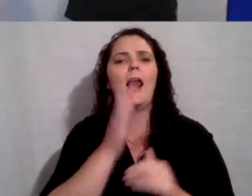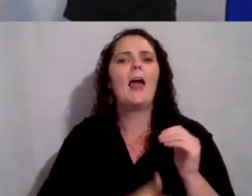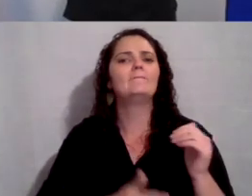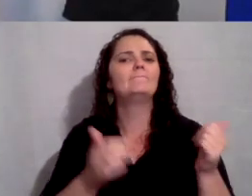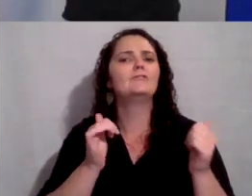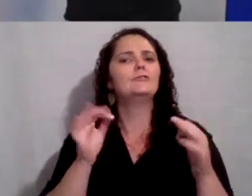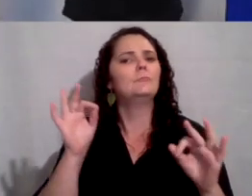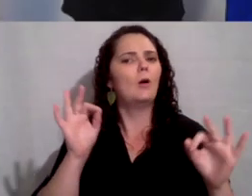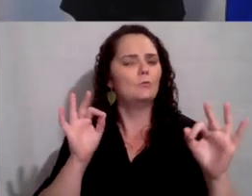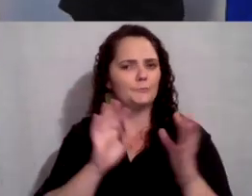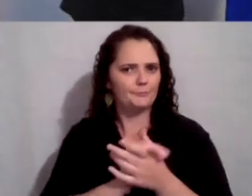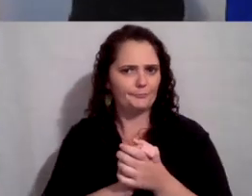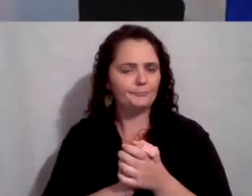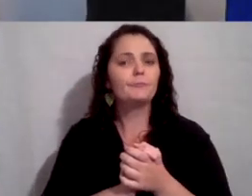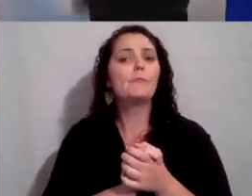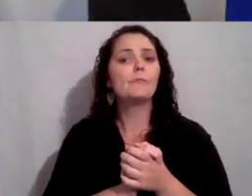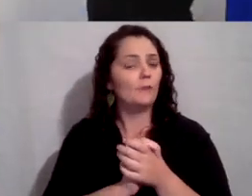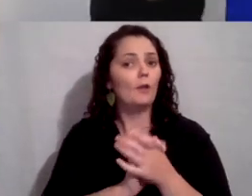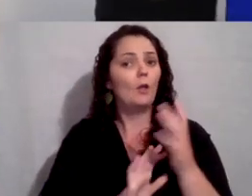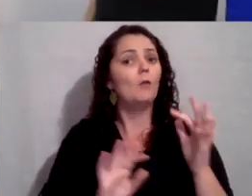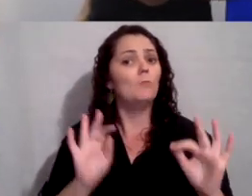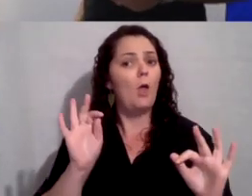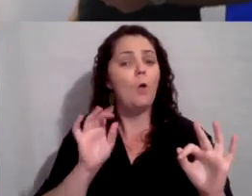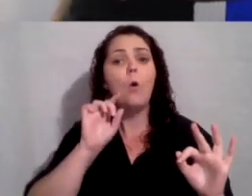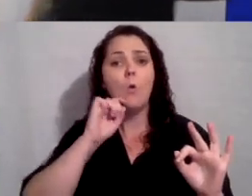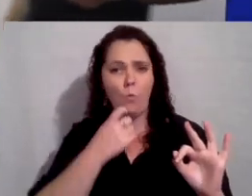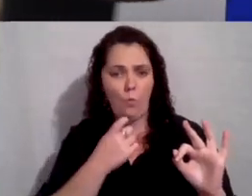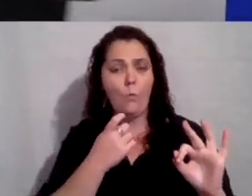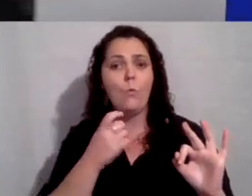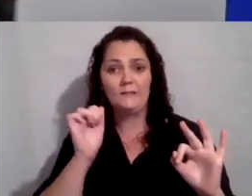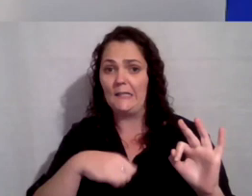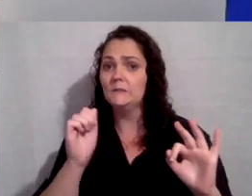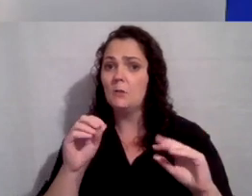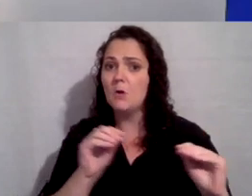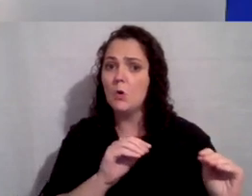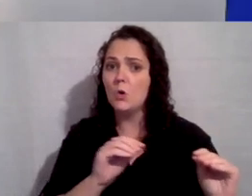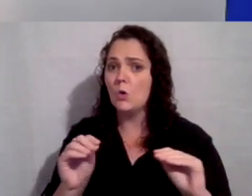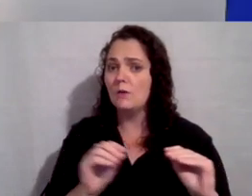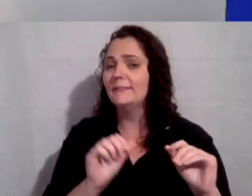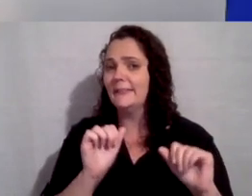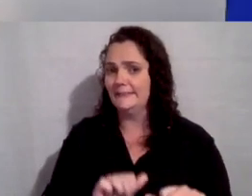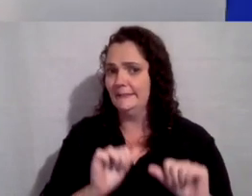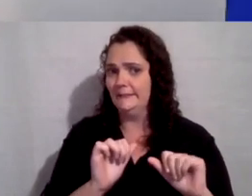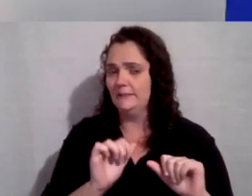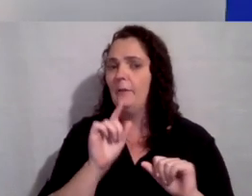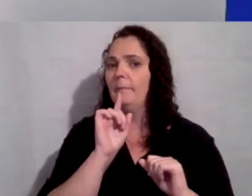but again they're going to take a pose into which they are going to introduce a bit of movement and a bit of variety, but in this